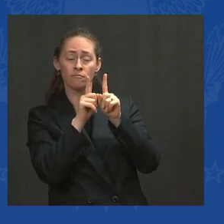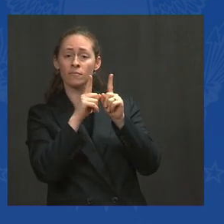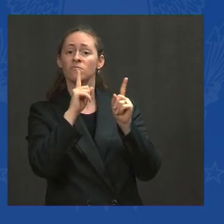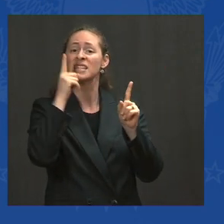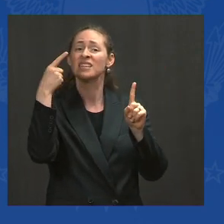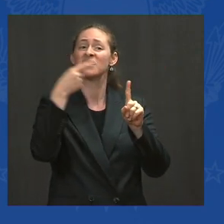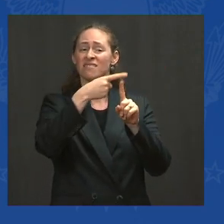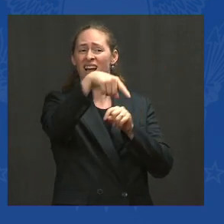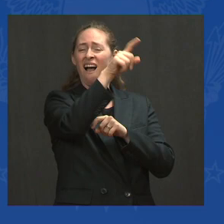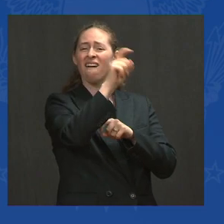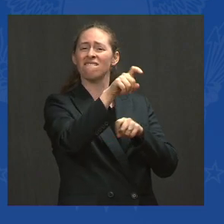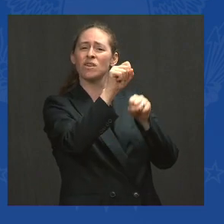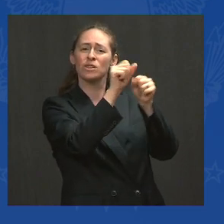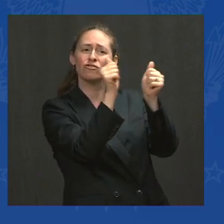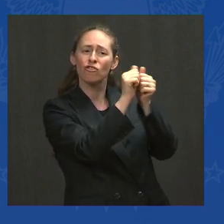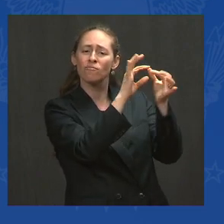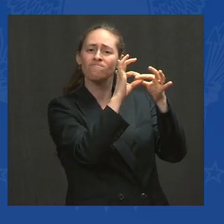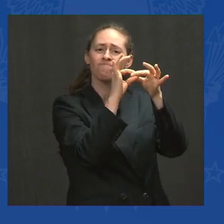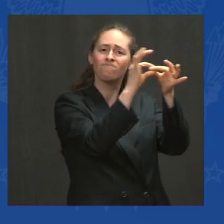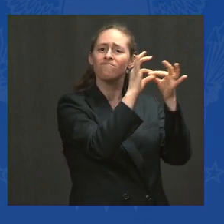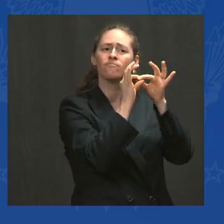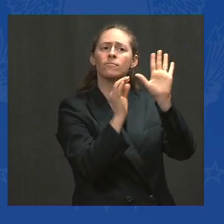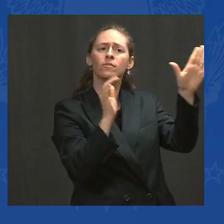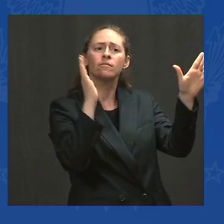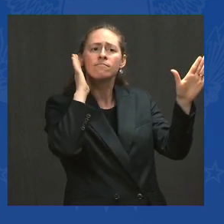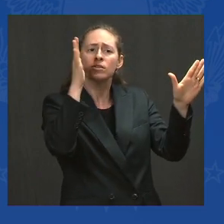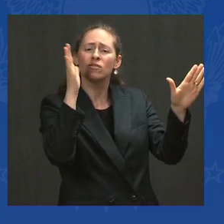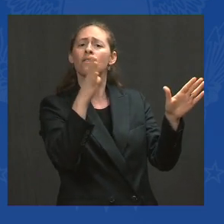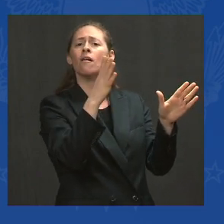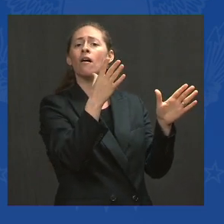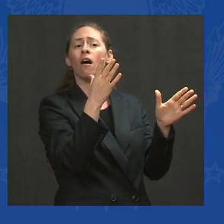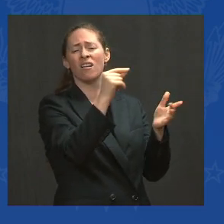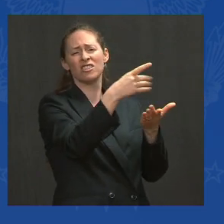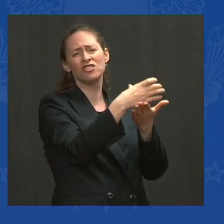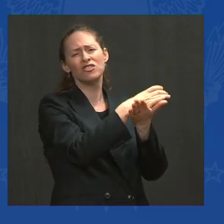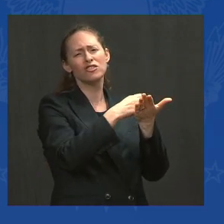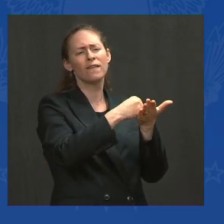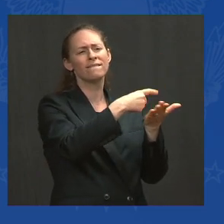people want and they deserve. In our meeting, I also assured Ghani that U.S.